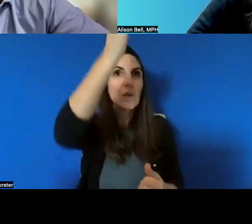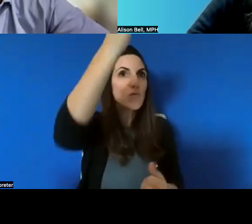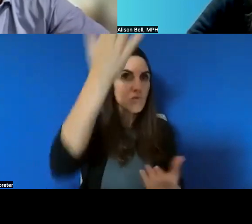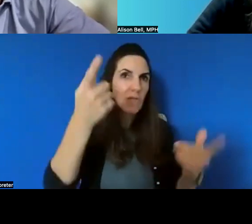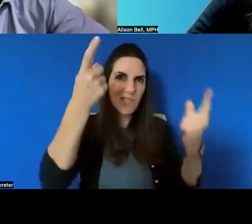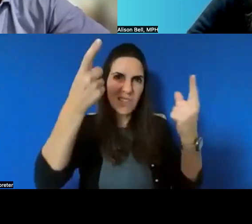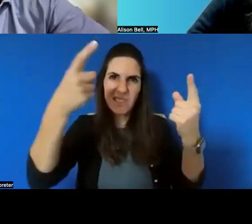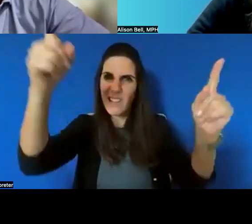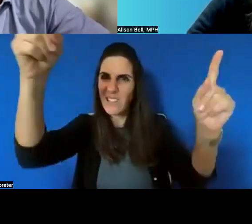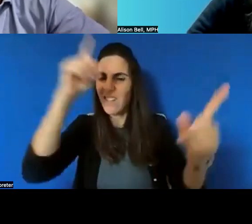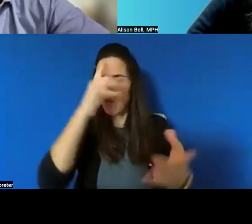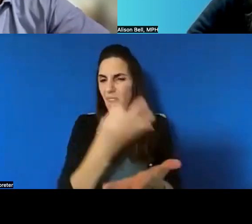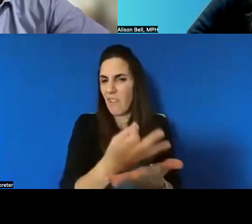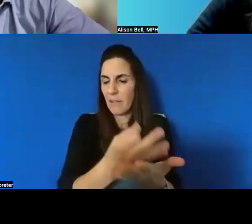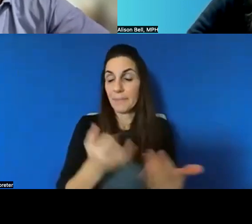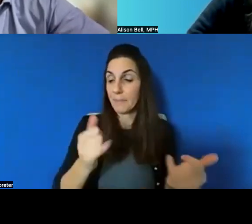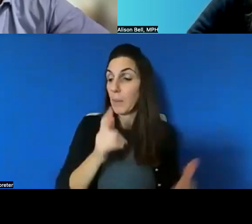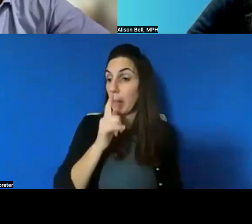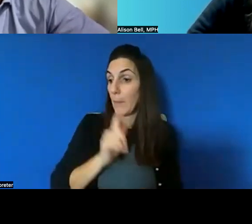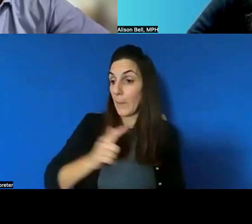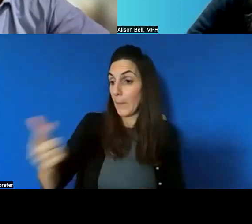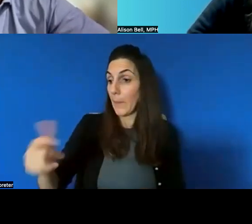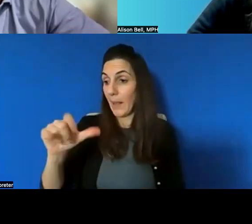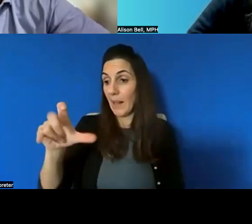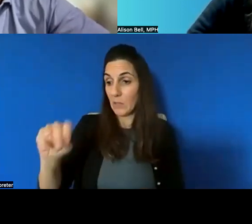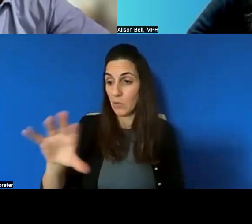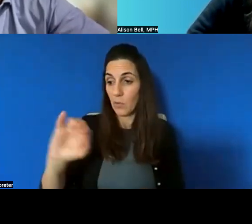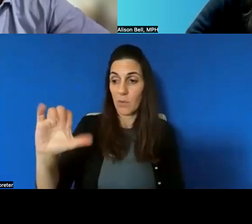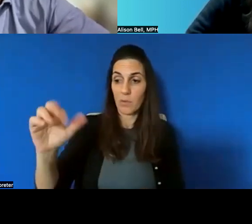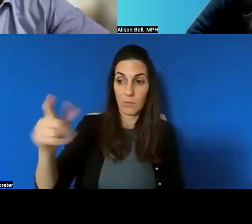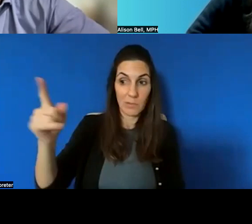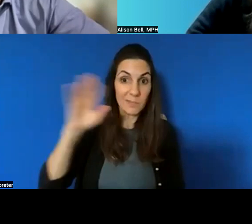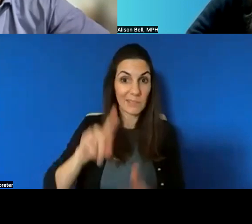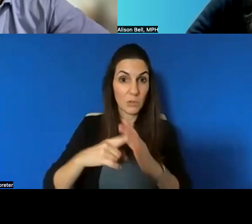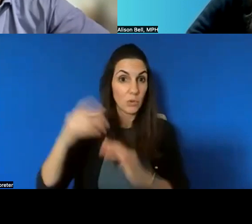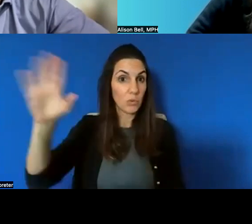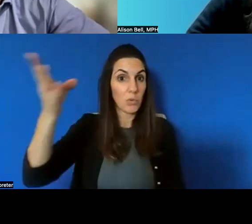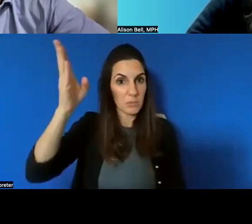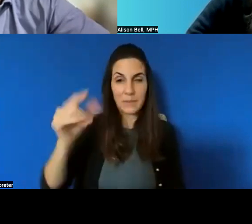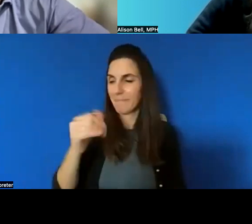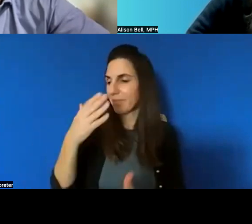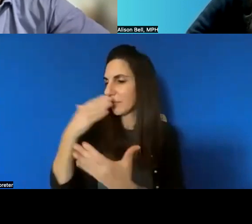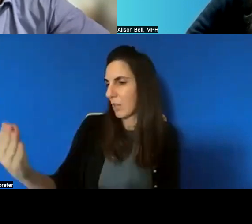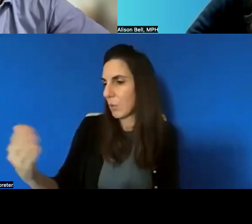you over to you and Greg to uh run through your presentation and thank you thank you